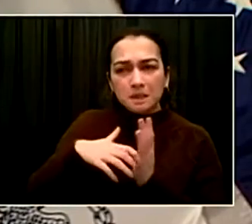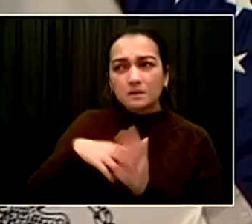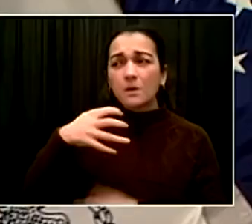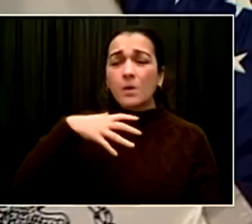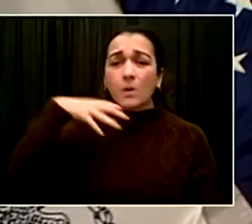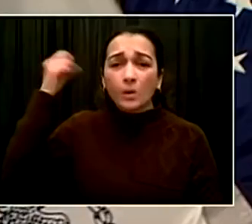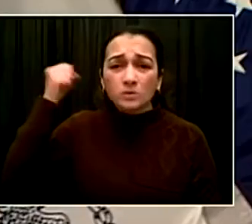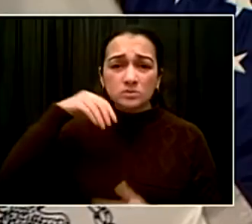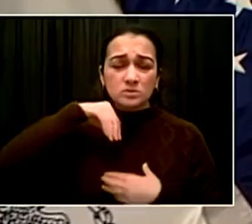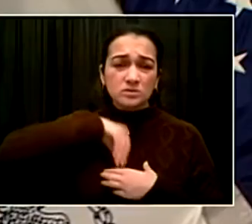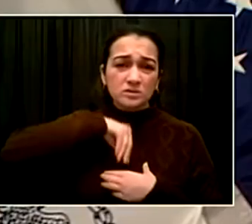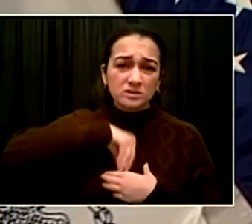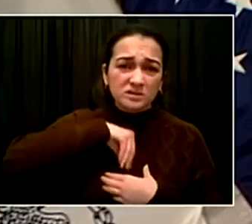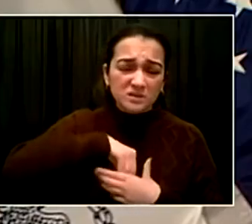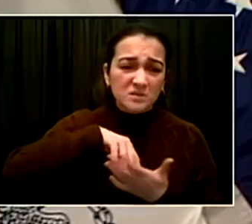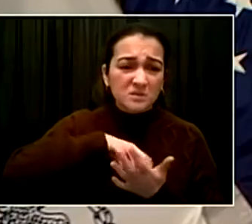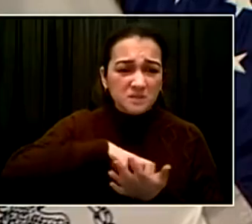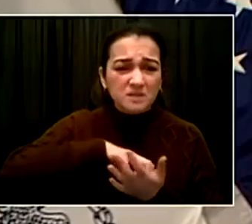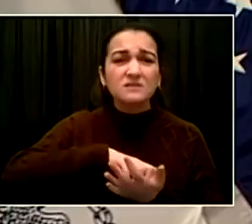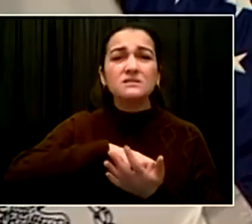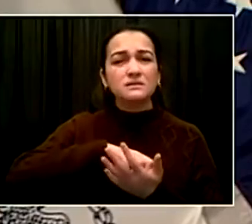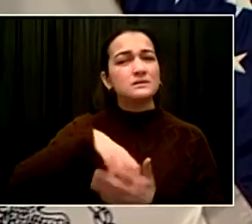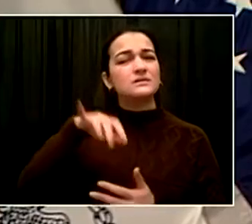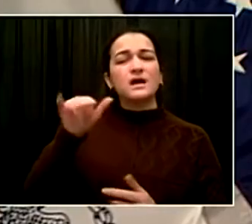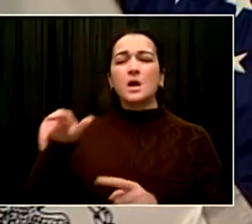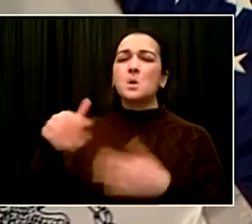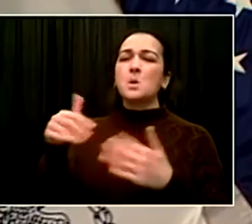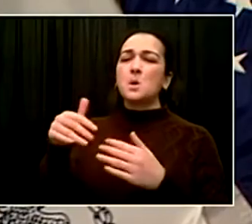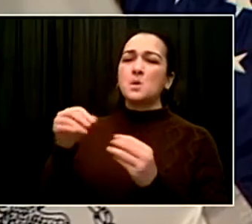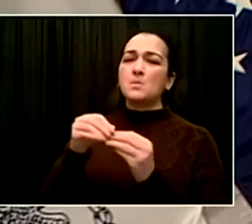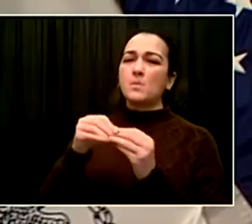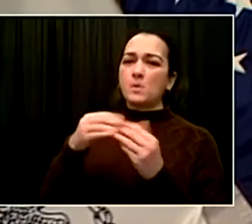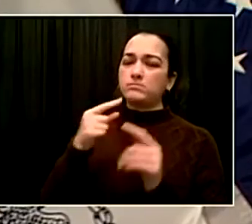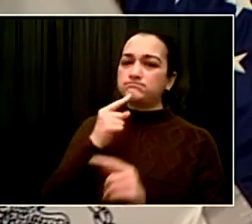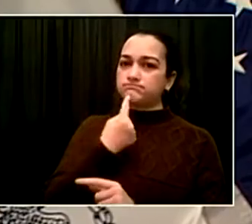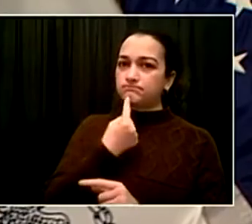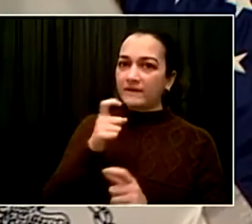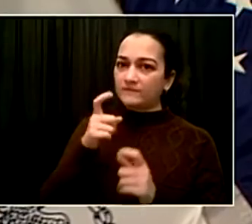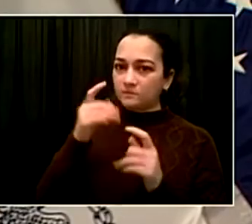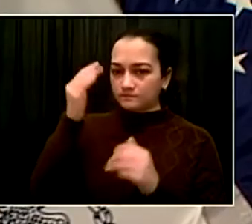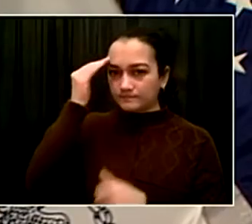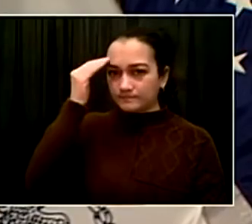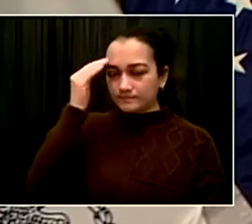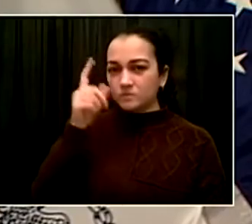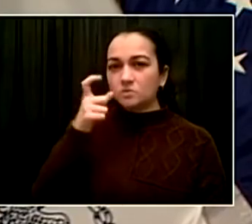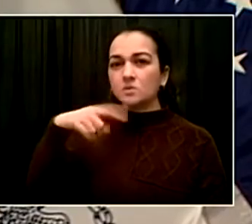VULNERABLE AND THAT'S REALLY IMPORTANT TO PUT A POINT ON.